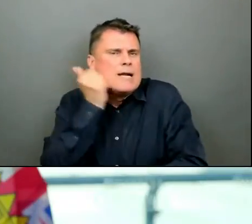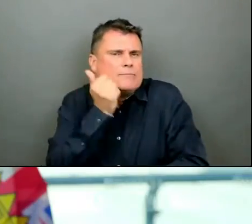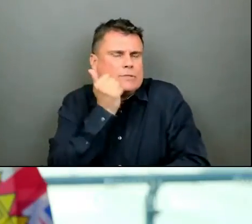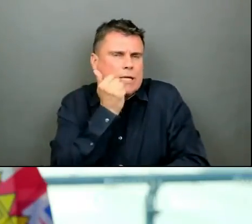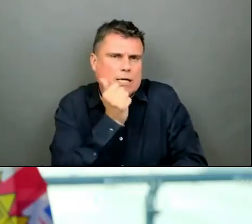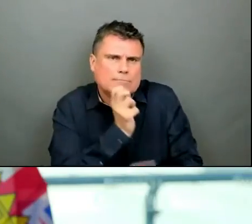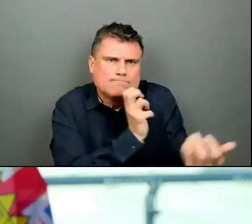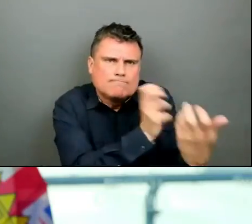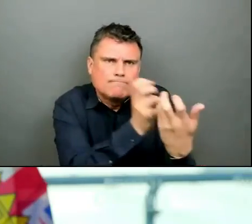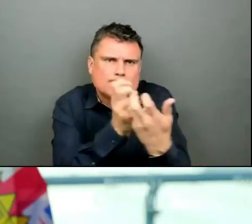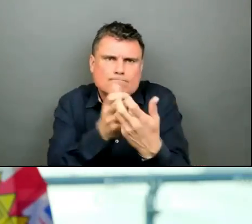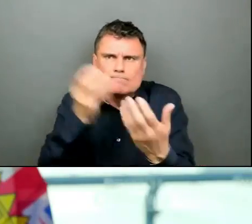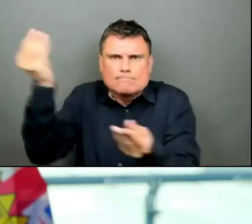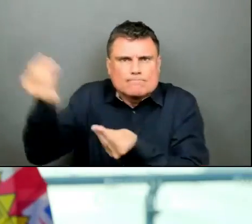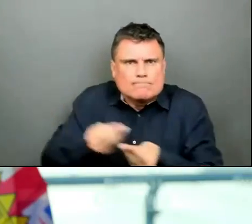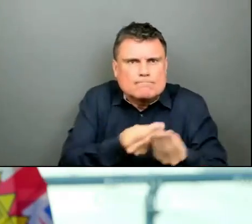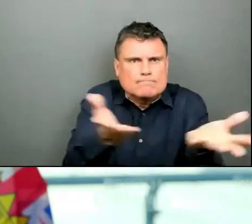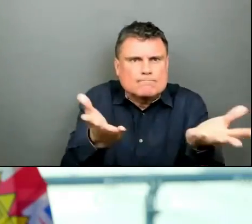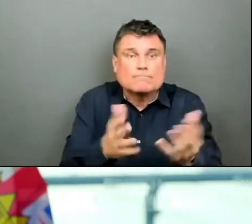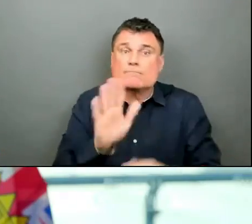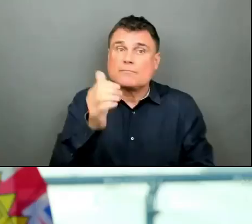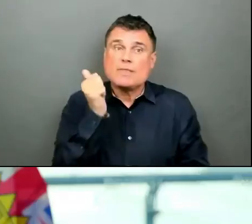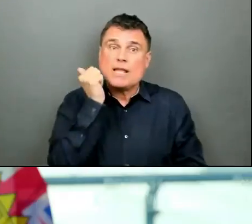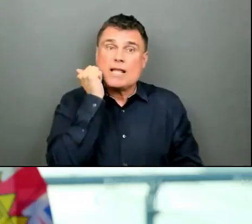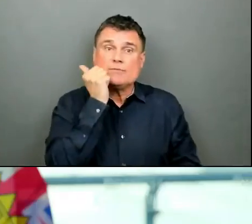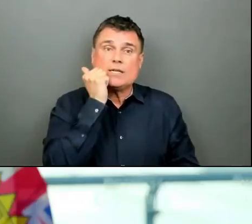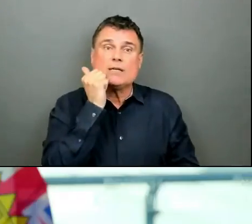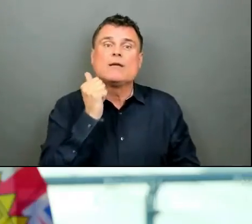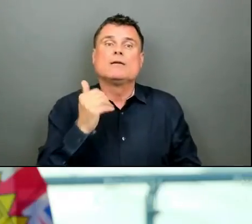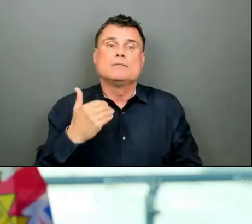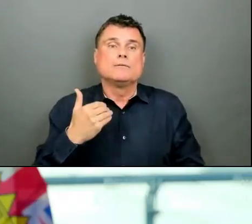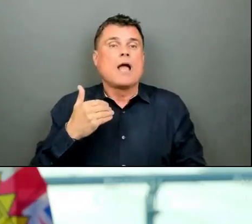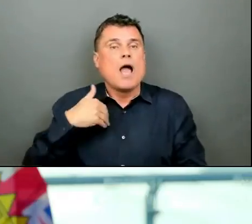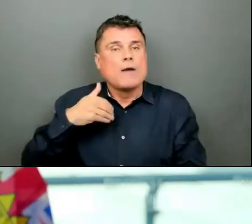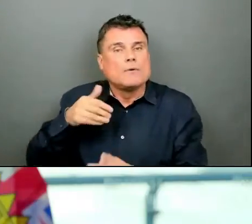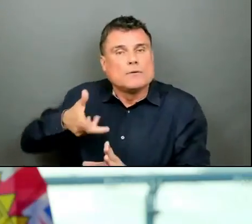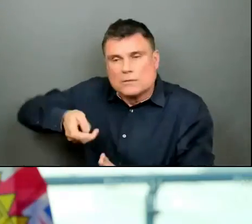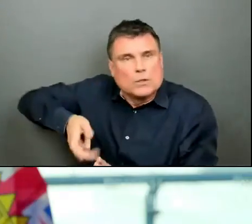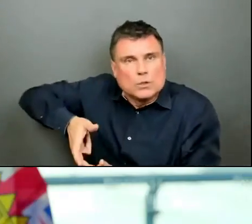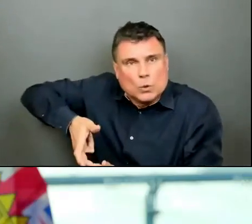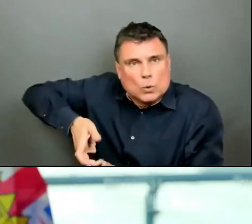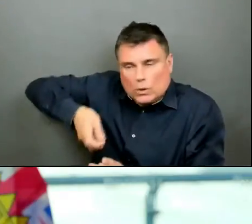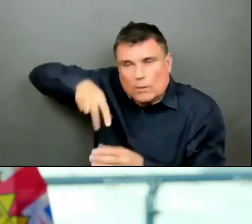tie traited, and plans within each day on how many doses are drawn up, how many doses